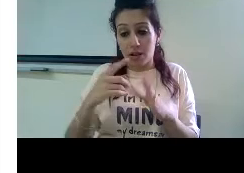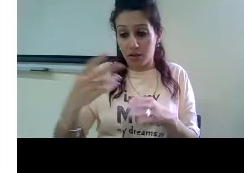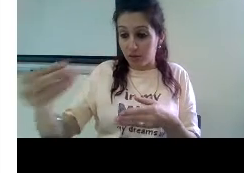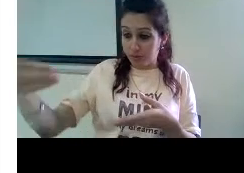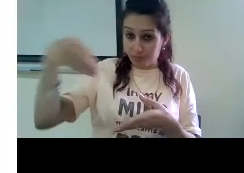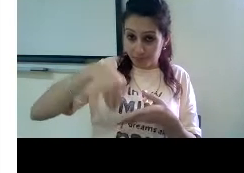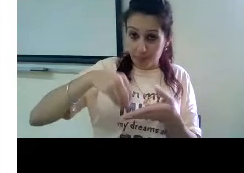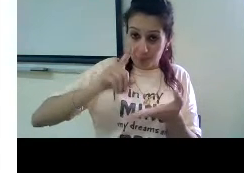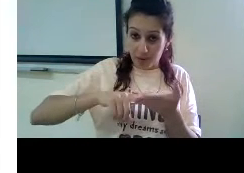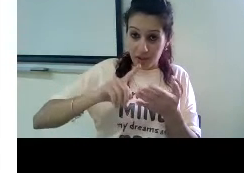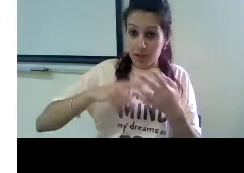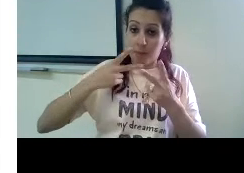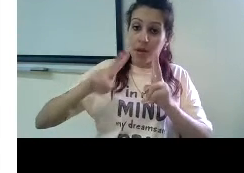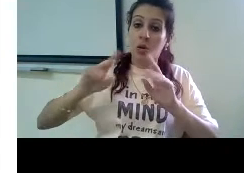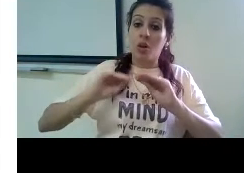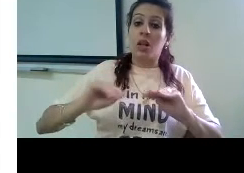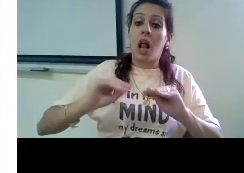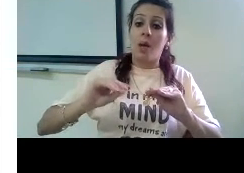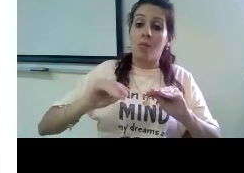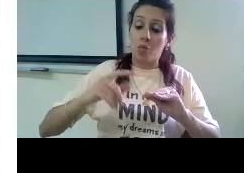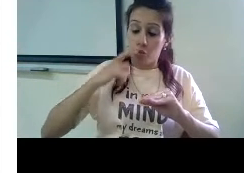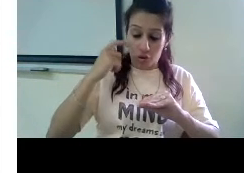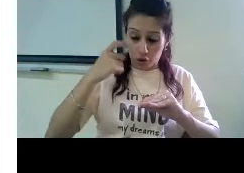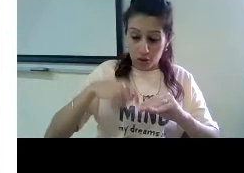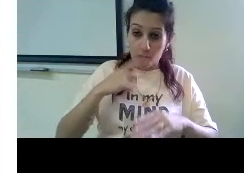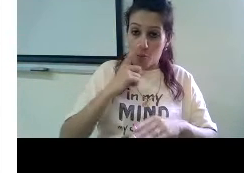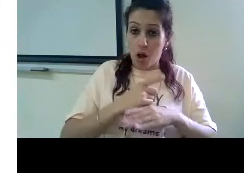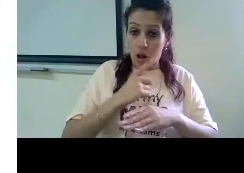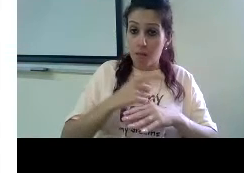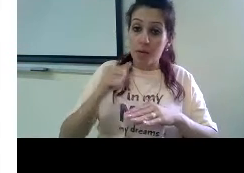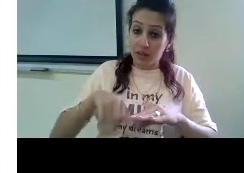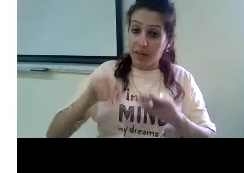All families have dreams for their children and one of the best for them.